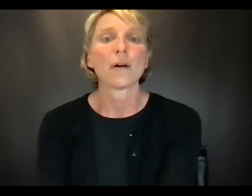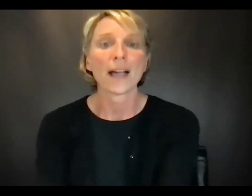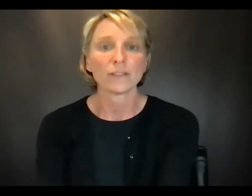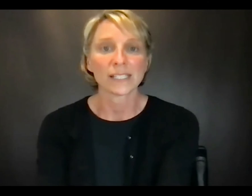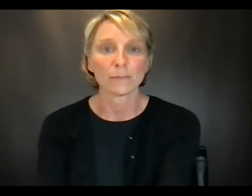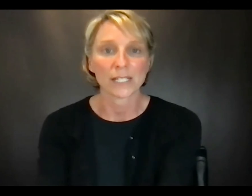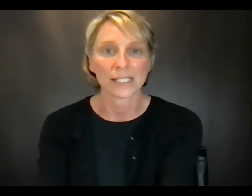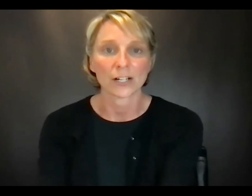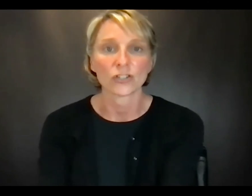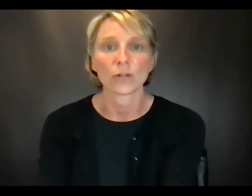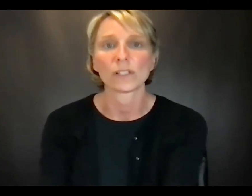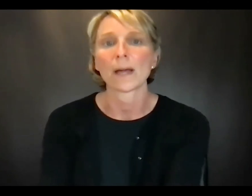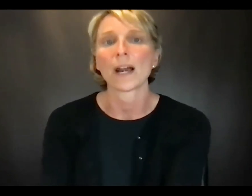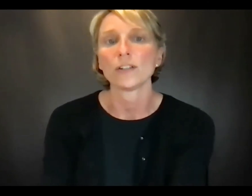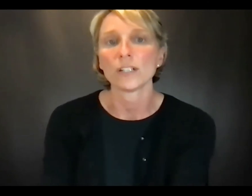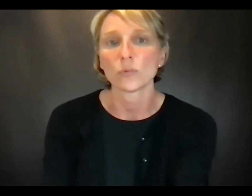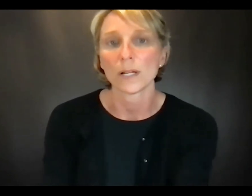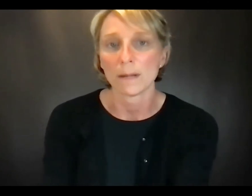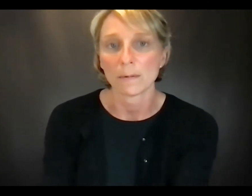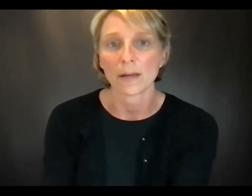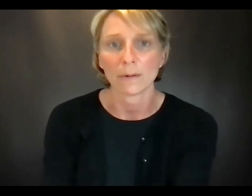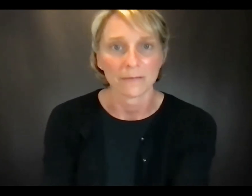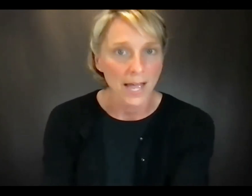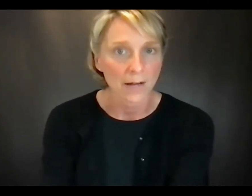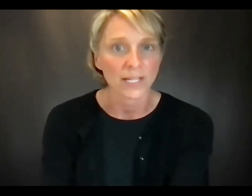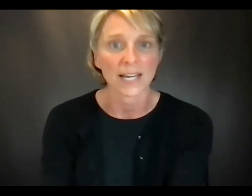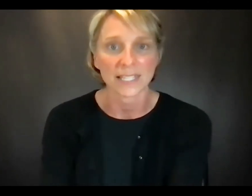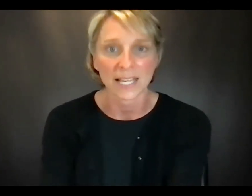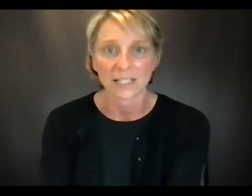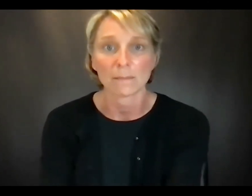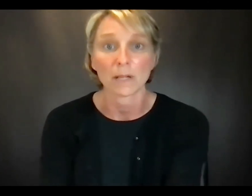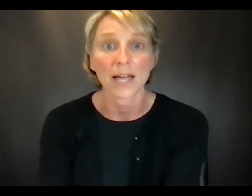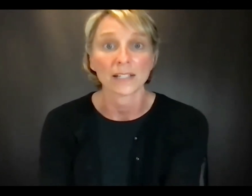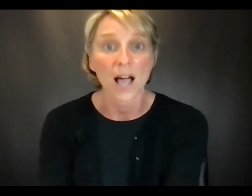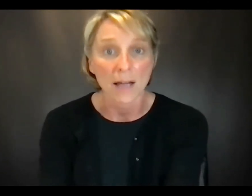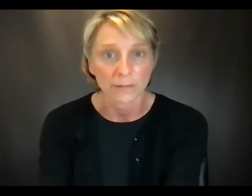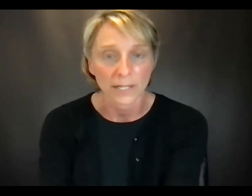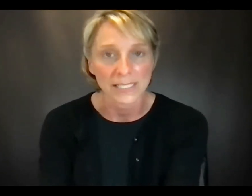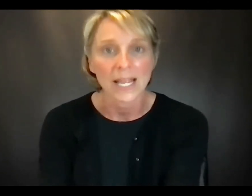after some research there was about 120 people that we found had attended the Milan conference,